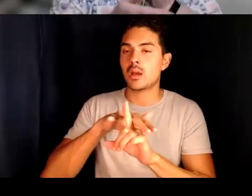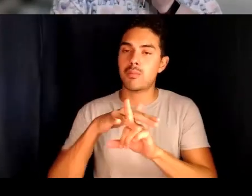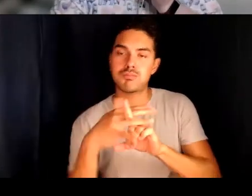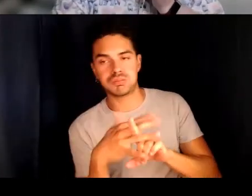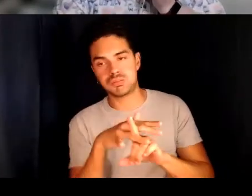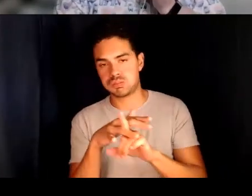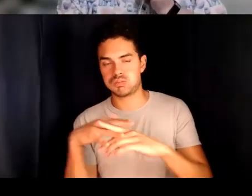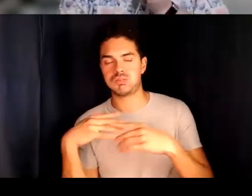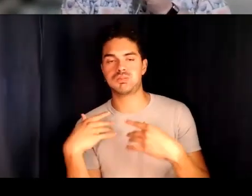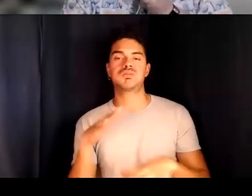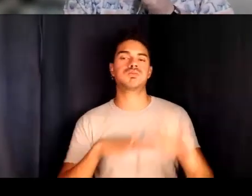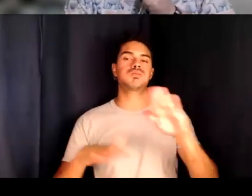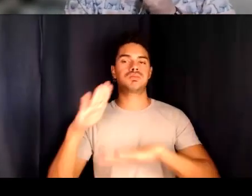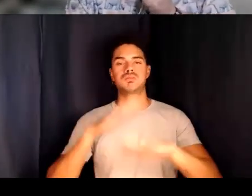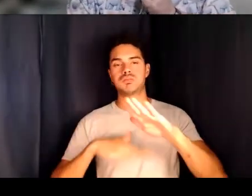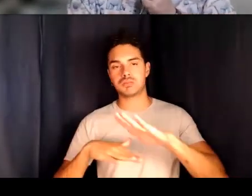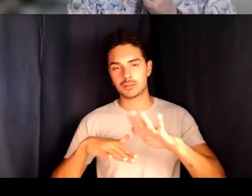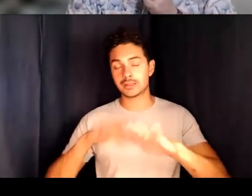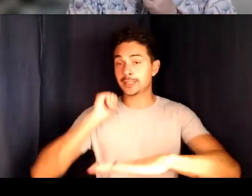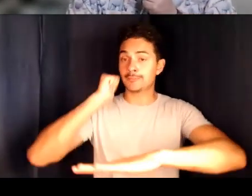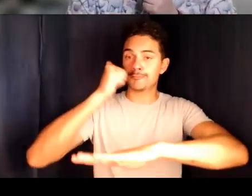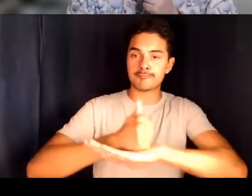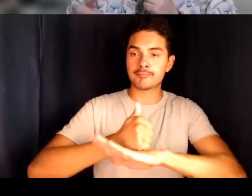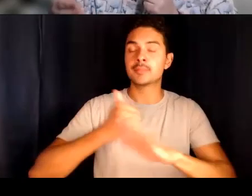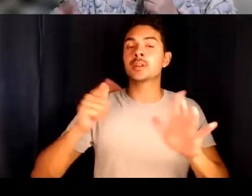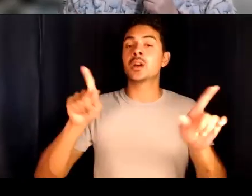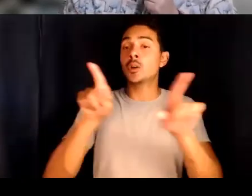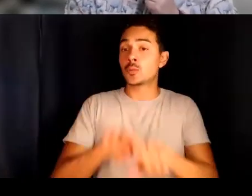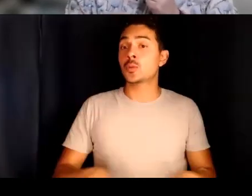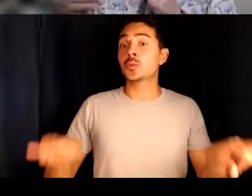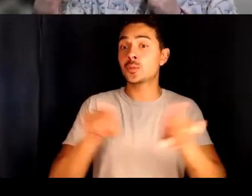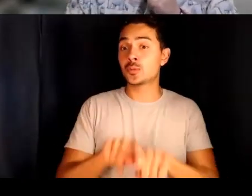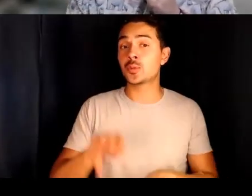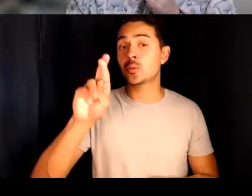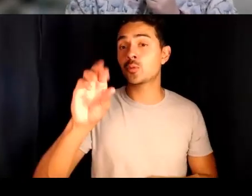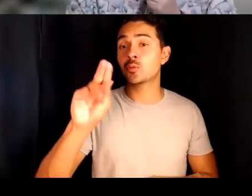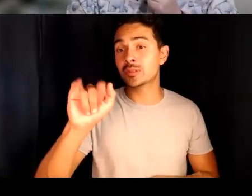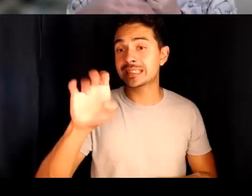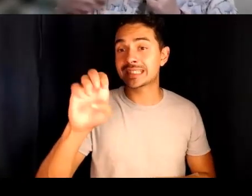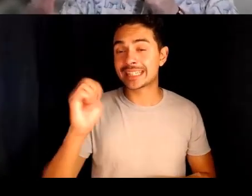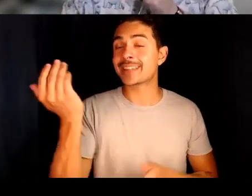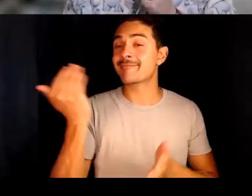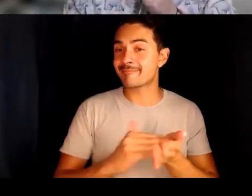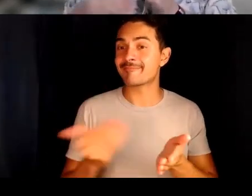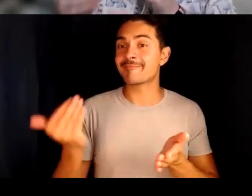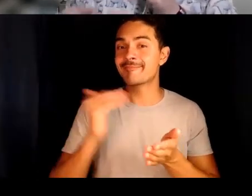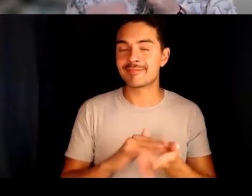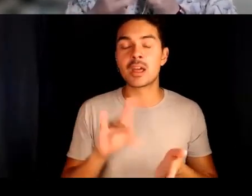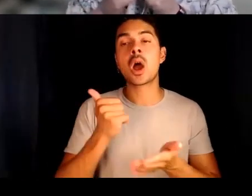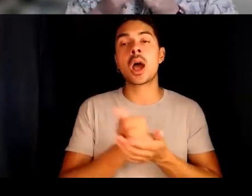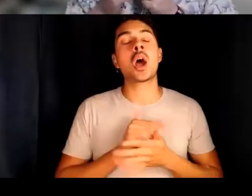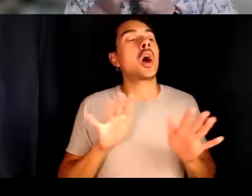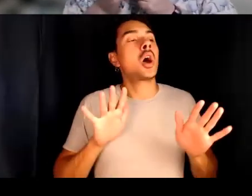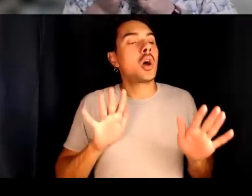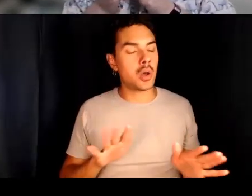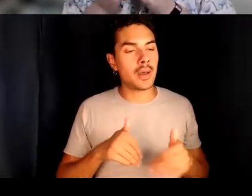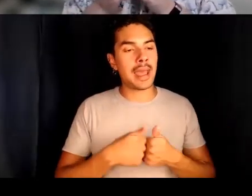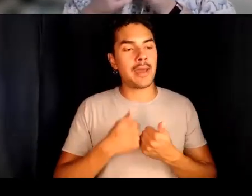and so creating a routine can be helpful in their wellbeing and figuring out how to take care of themselves.